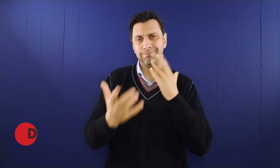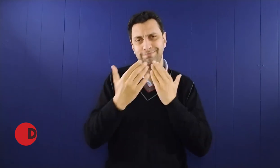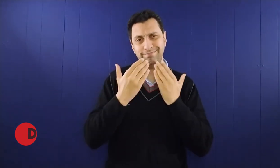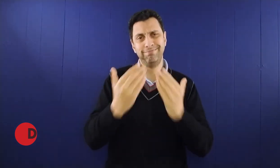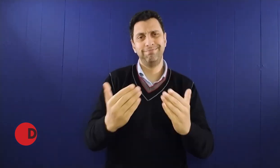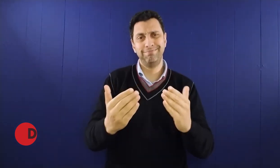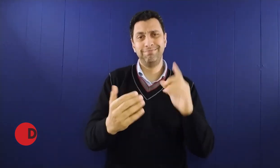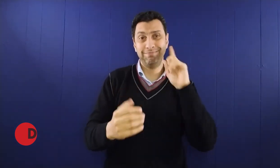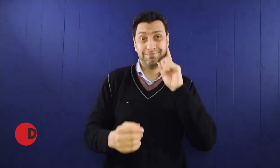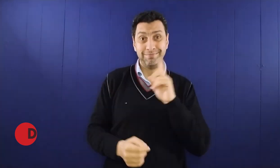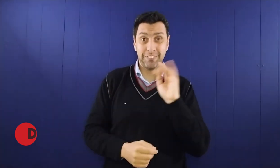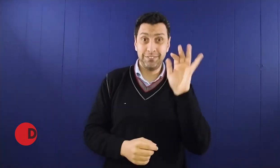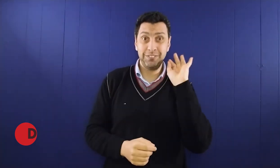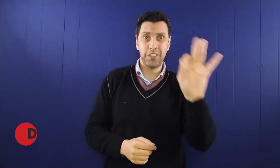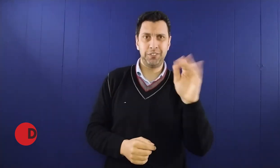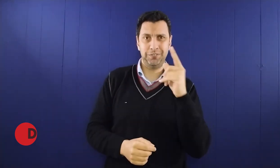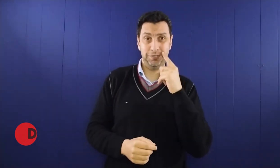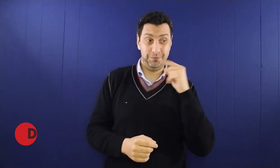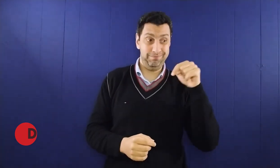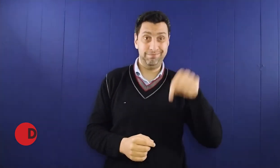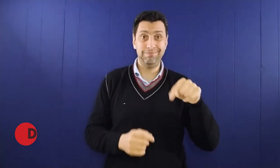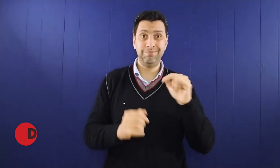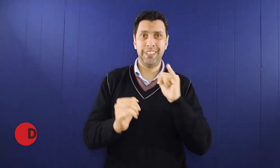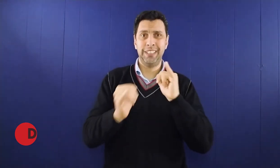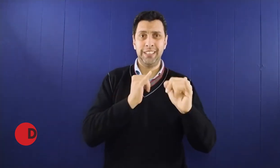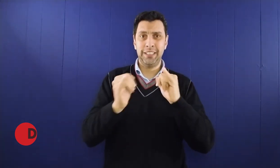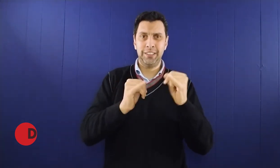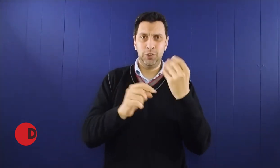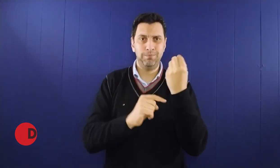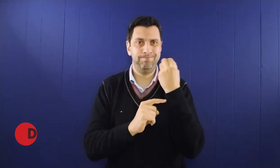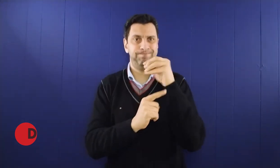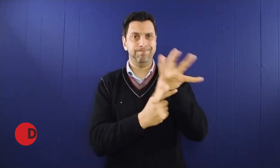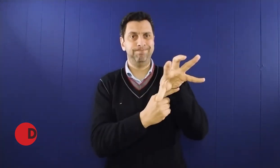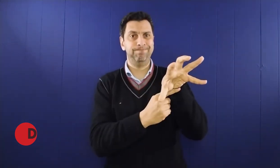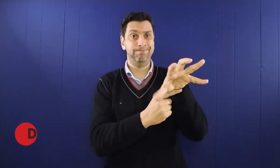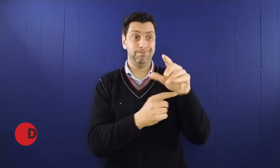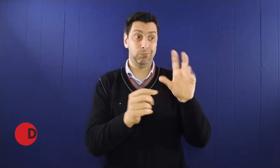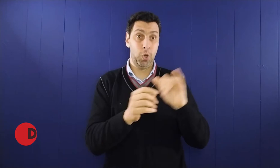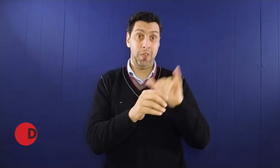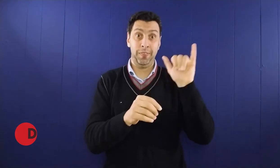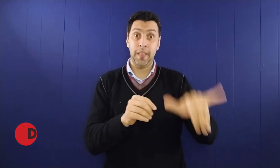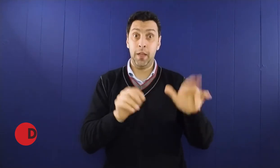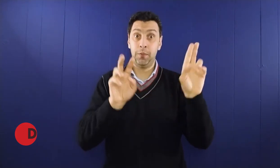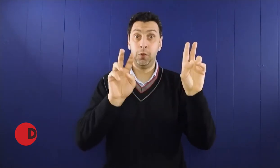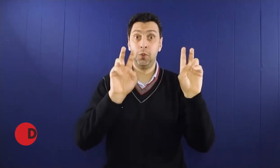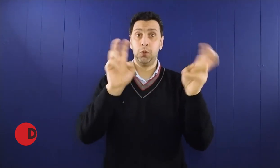CAD-ACS thanks DeafDots for this opportunity to highlight the